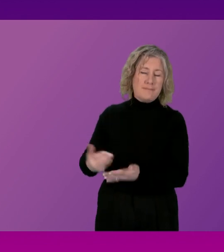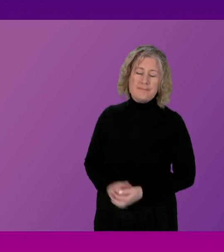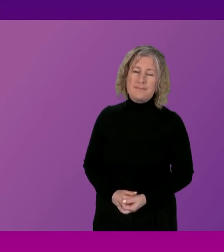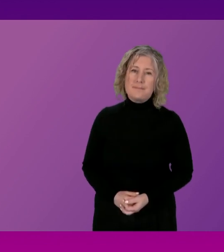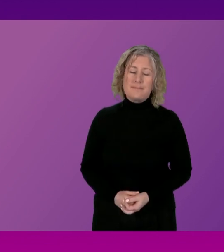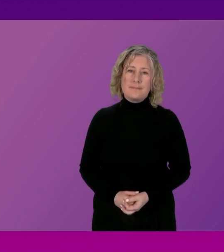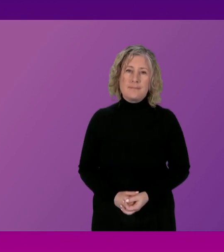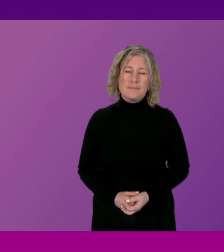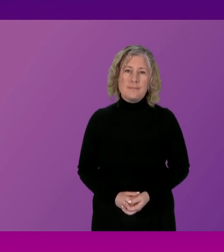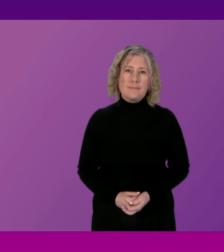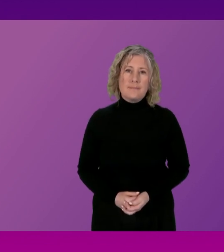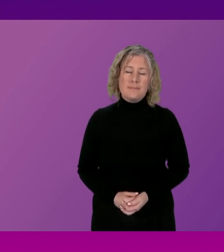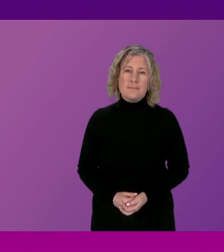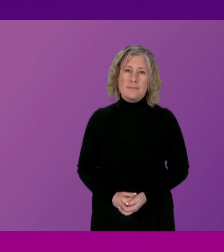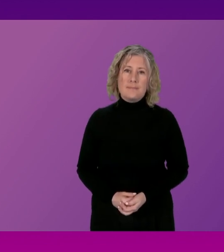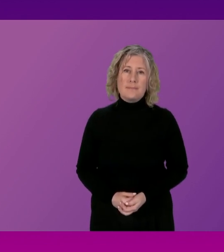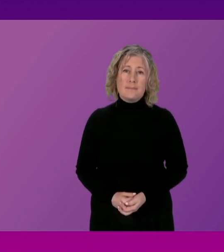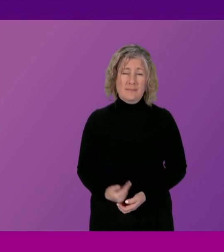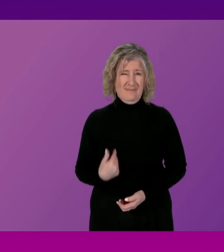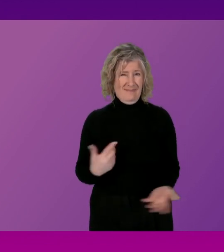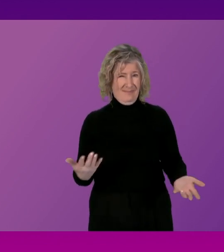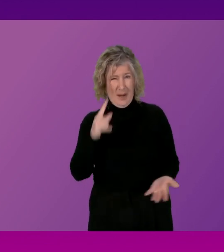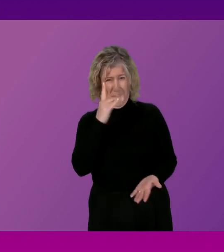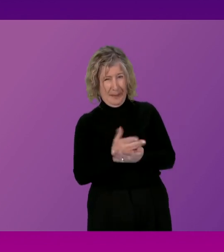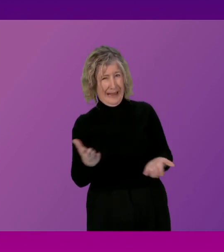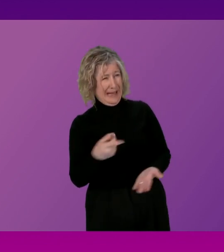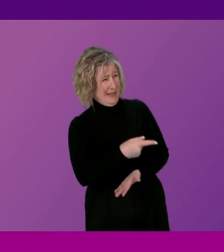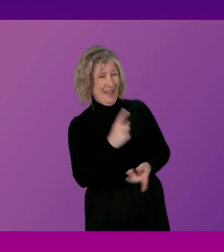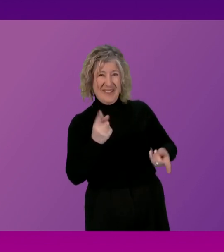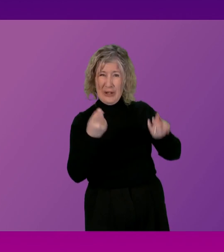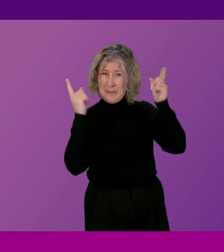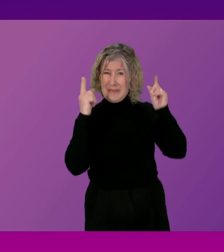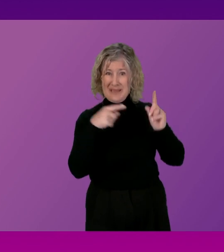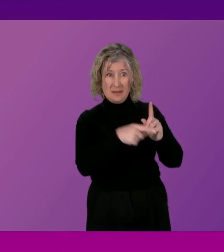I cannot believe that Humza Yousaf has just stood up and, in the strongest possible way,